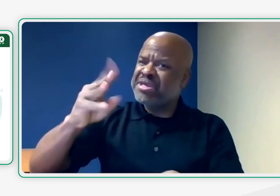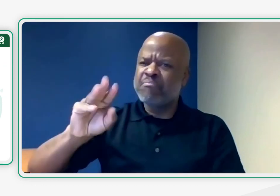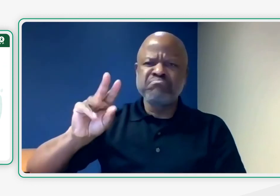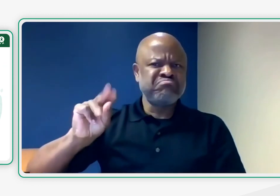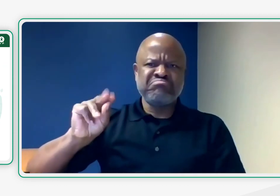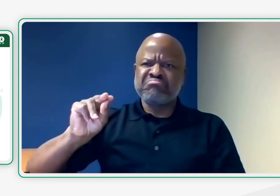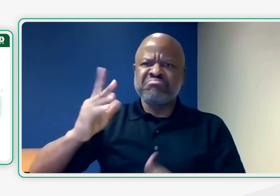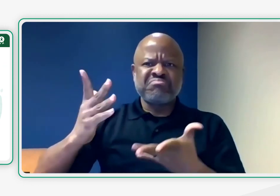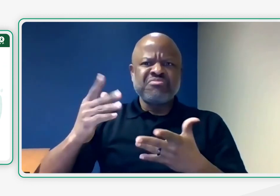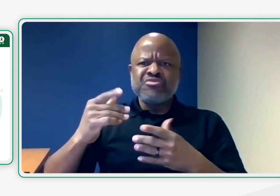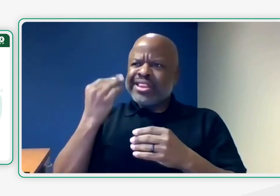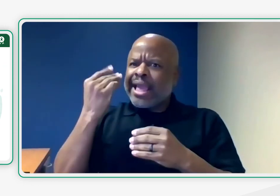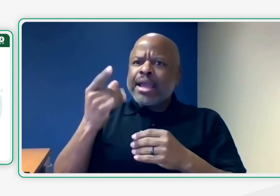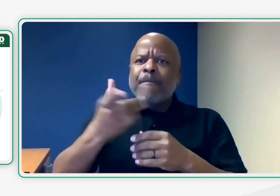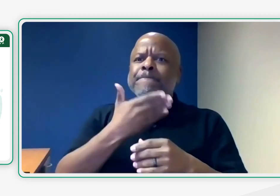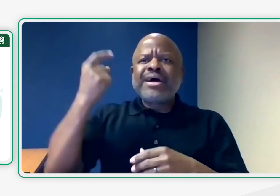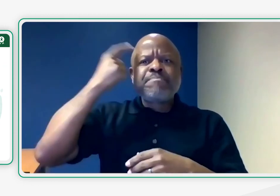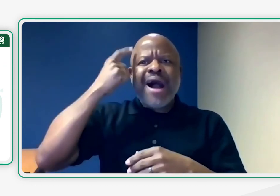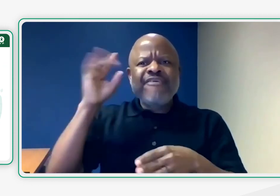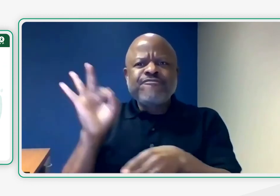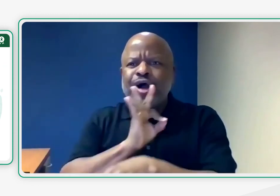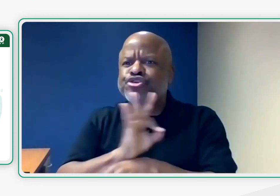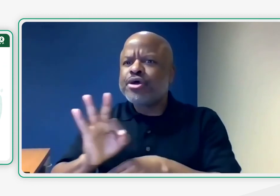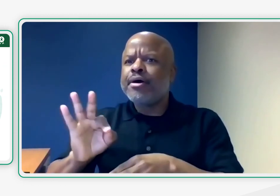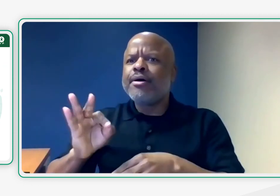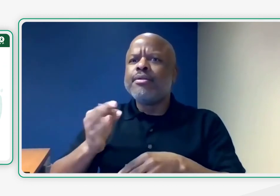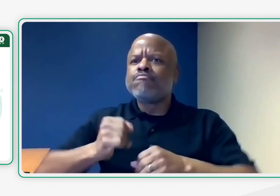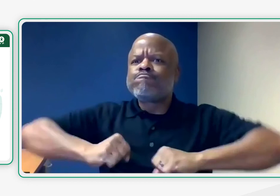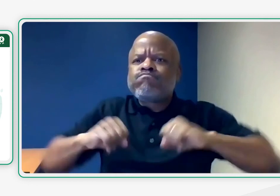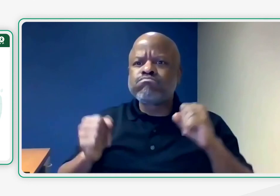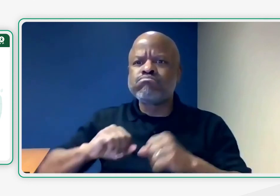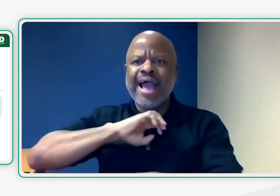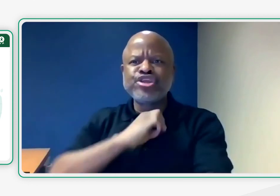your decision making skills, right? Most of us aren't able to make the best decision